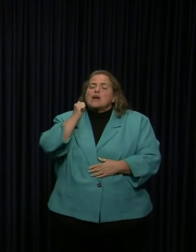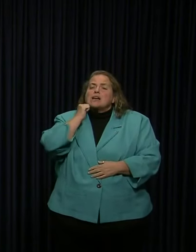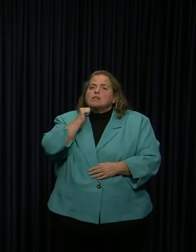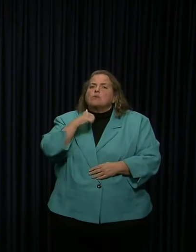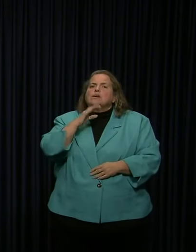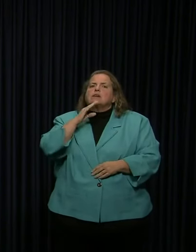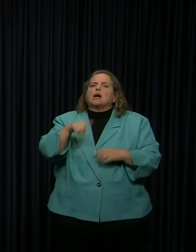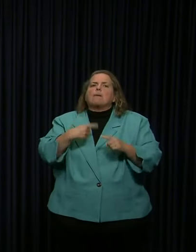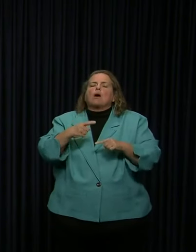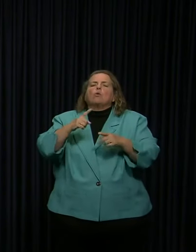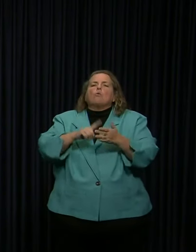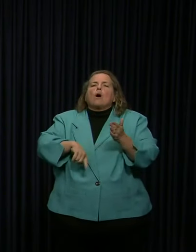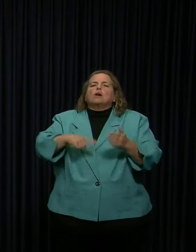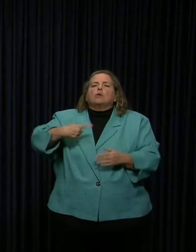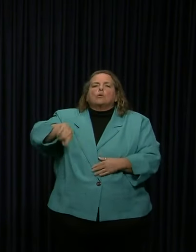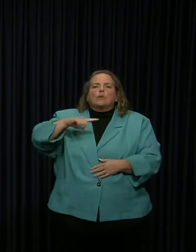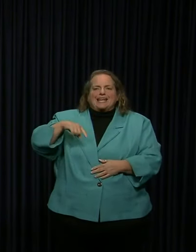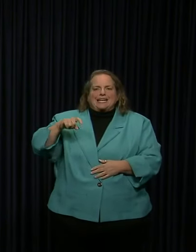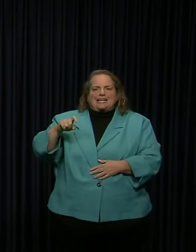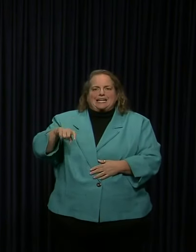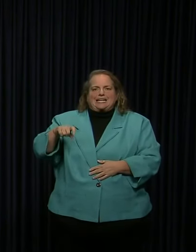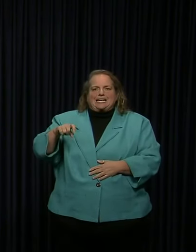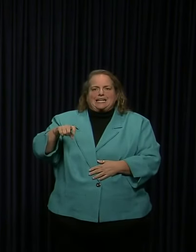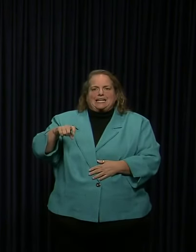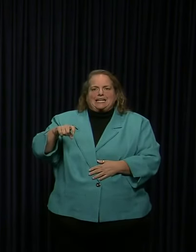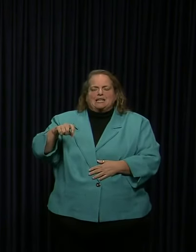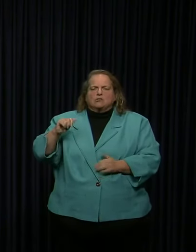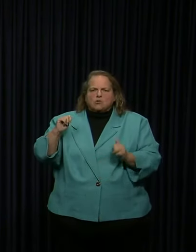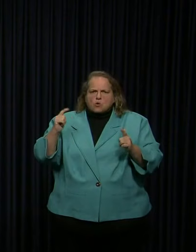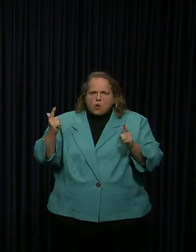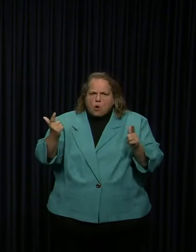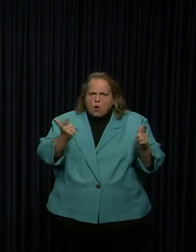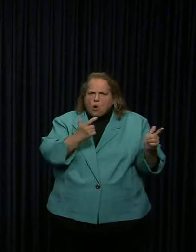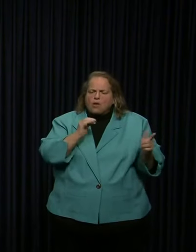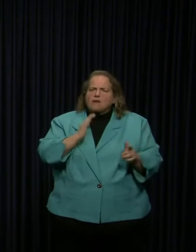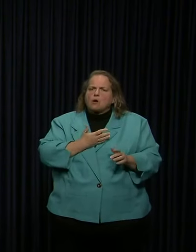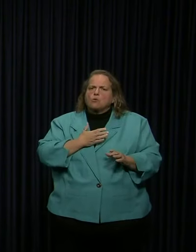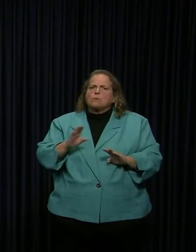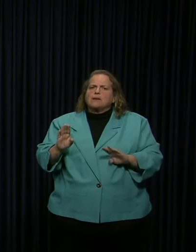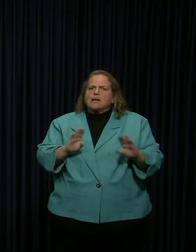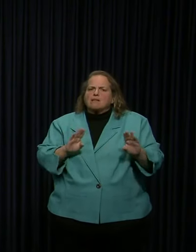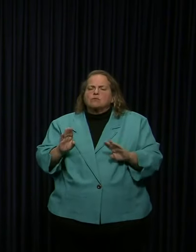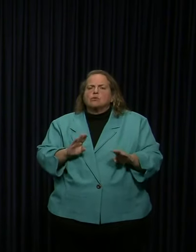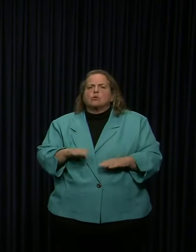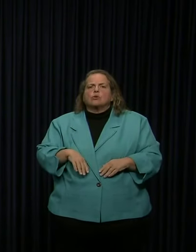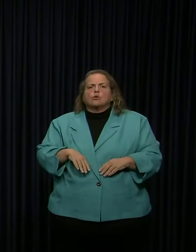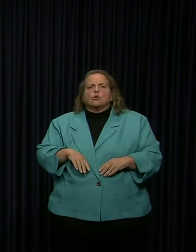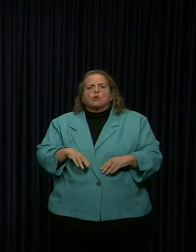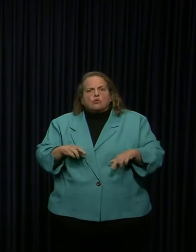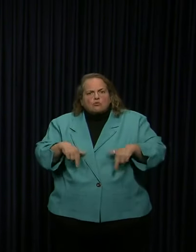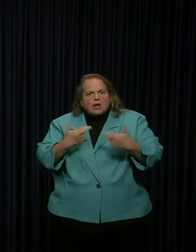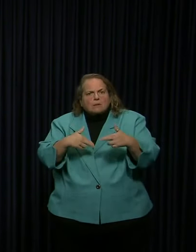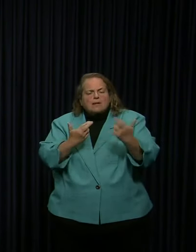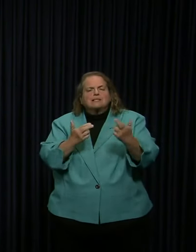SO LET'S SEE LOOK AT A LITTLE BIT OF WHAT WE HAVE TODAY. THERE IS THE 100th BIRTHDAY,